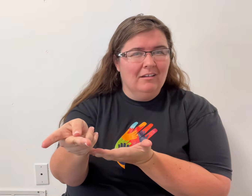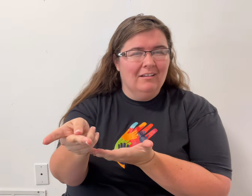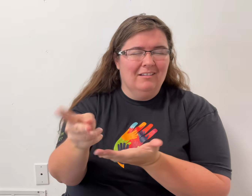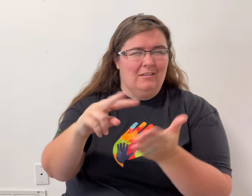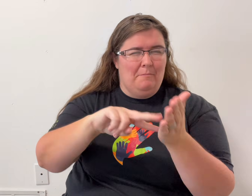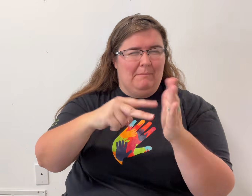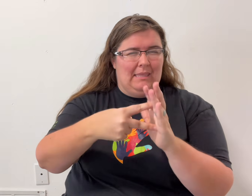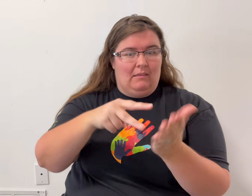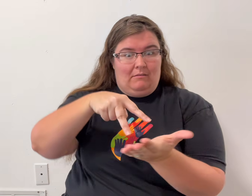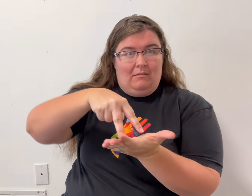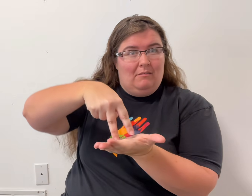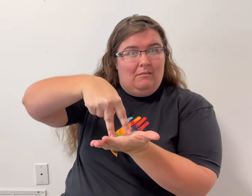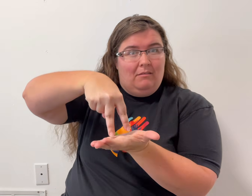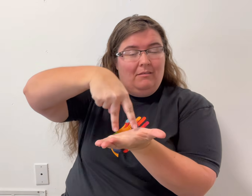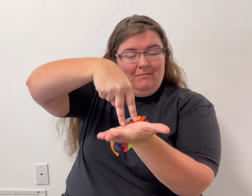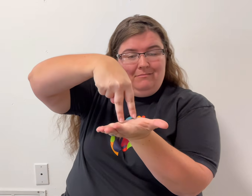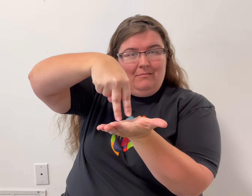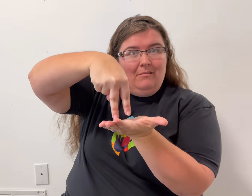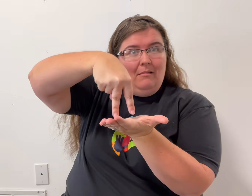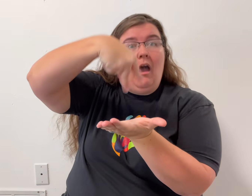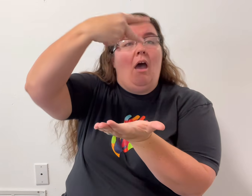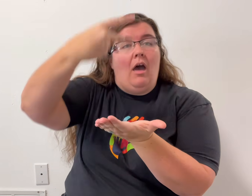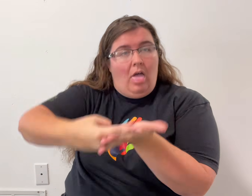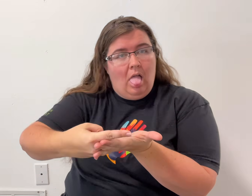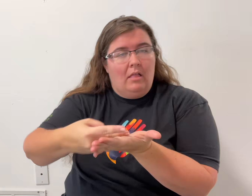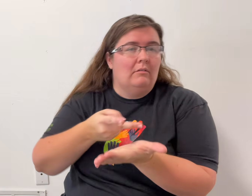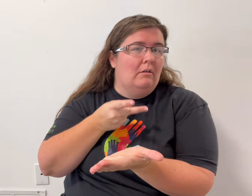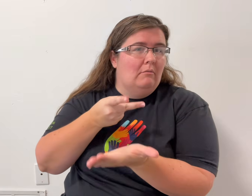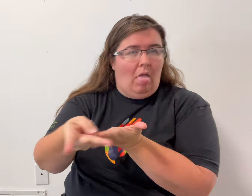Like someone walking alone and then face plants it.